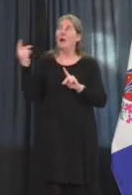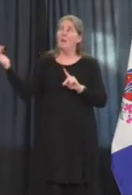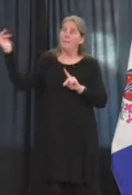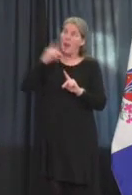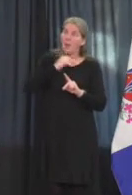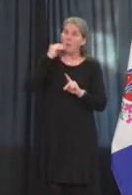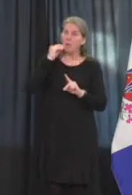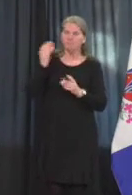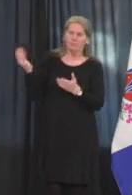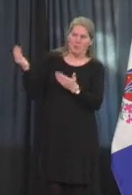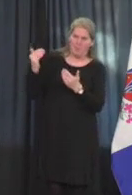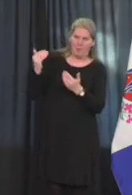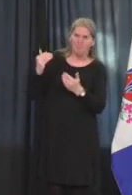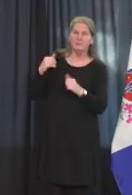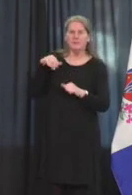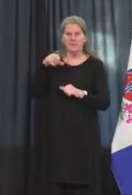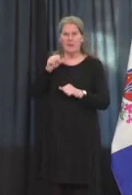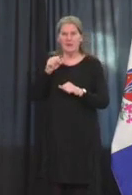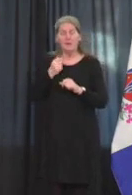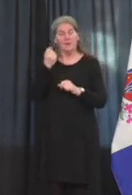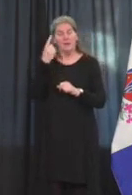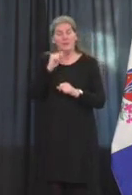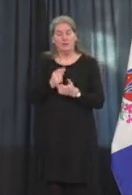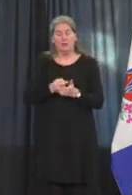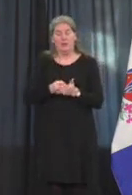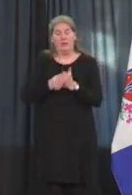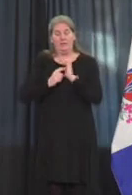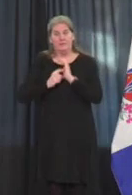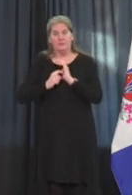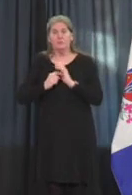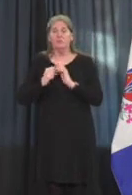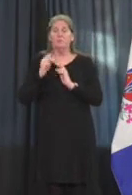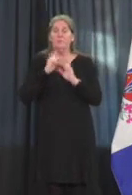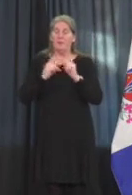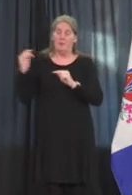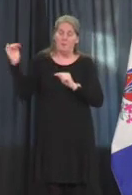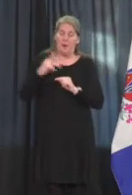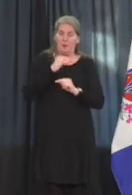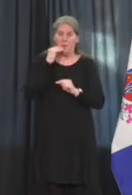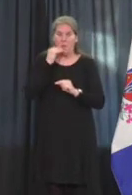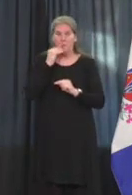THEN WELCOME. WE'RE ALSO SAYING THAT THOSE ESSENTIAL SERVICES AND THOSE YUKONERS RETURNING HOME, THEY NEED TO SELF-ISOLATE.